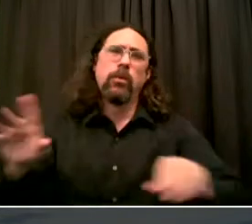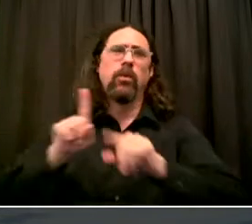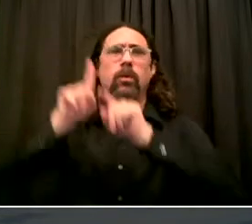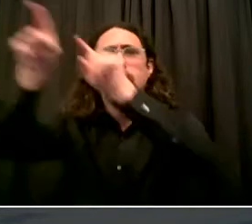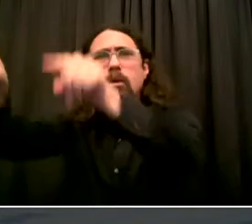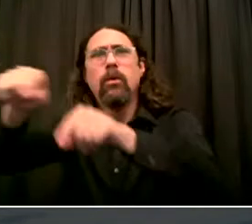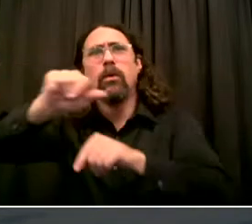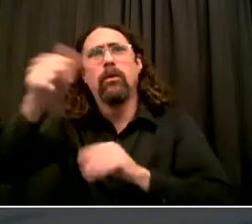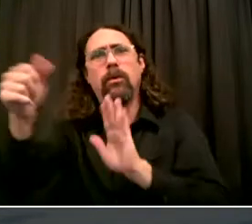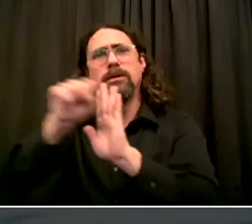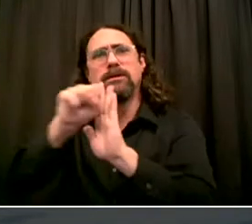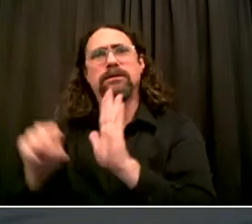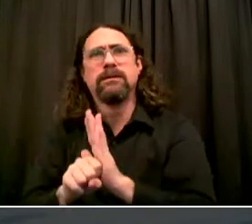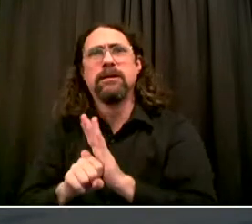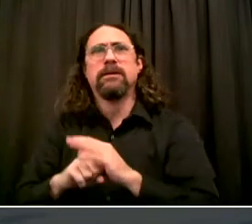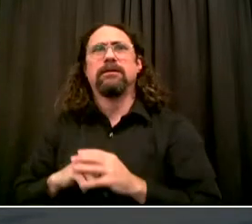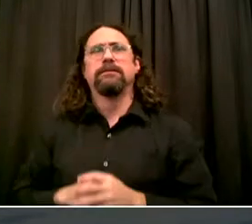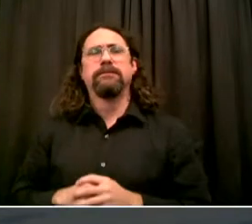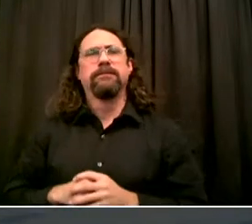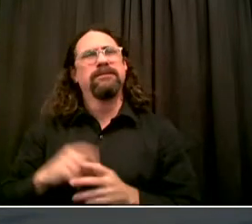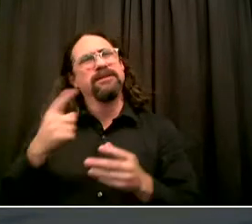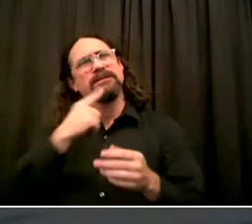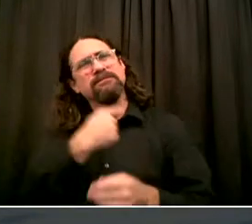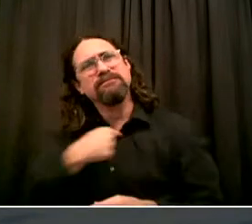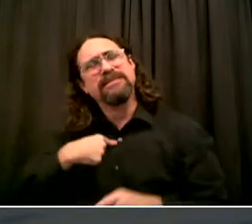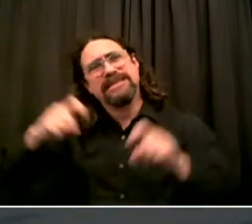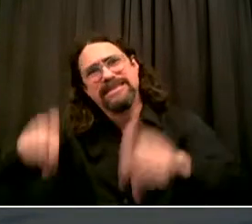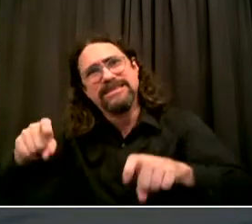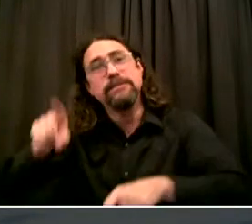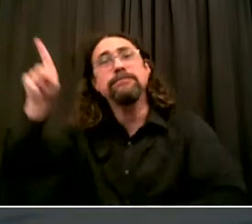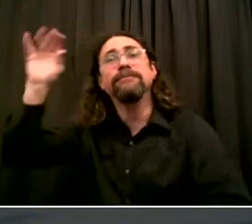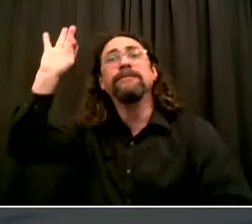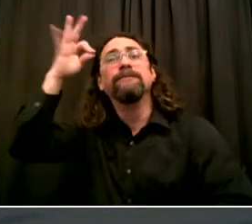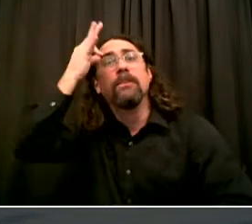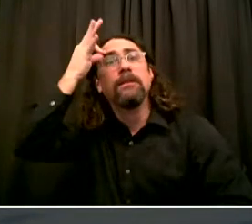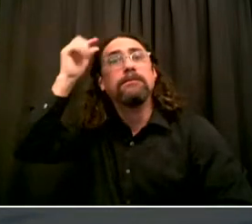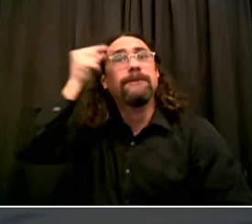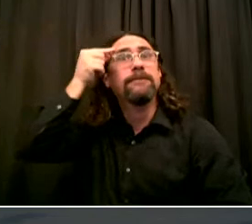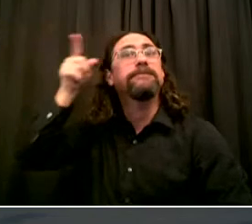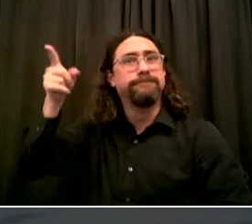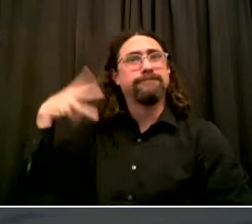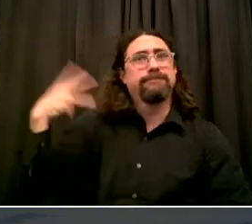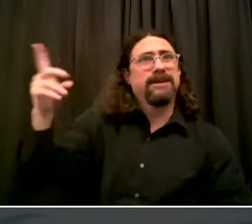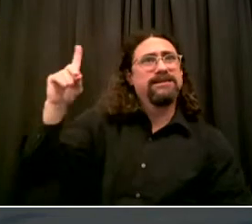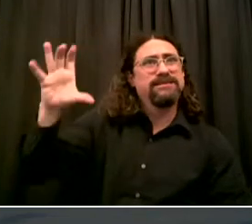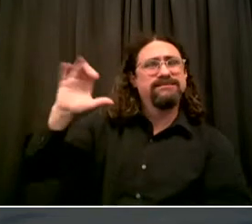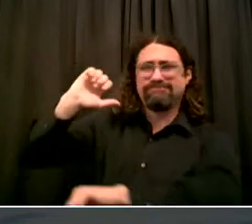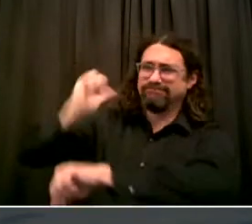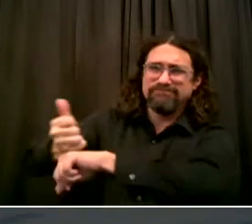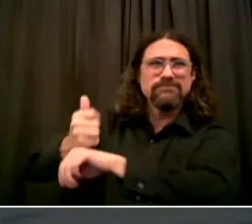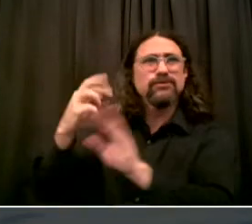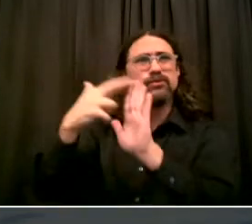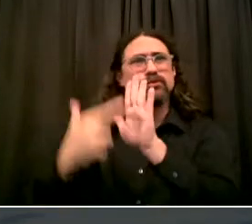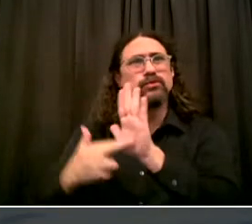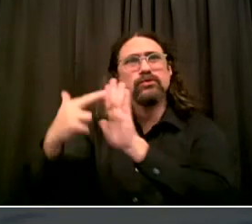THINKING ABOUT. A FEDERAL MANDATE THAT ASYSYSN O ONE GETS TO GO ON THE AIRPLANE UNLESS THEY CAN PROVE THEY'VE HAD A